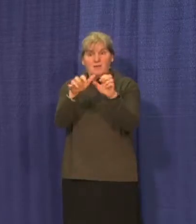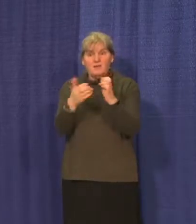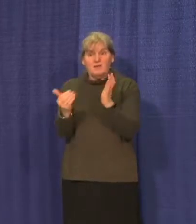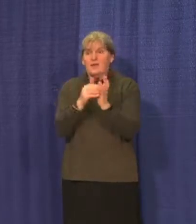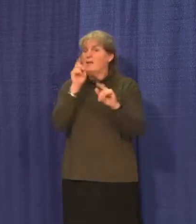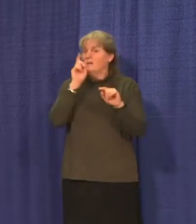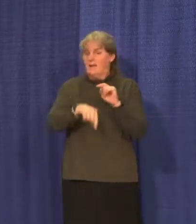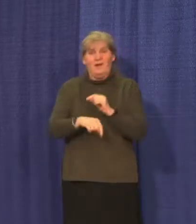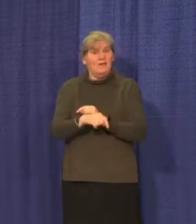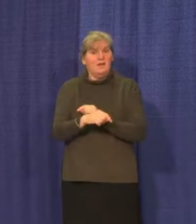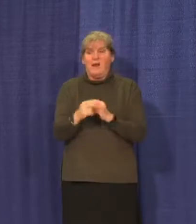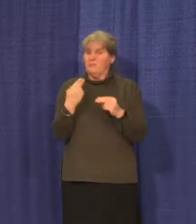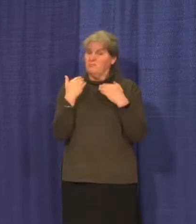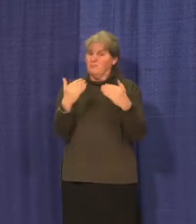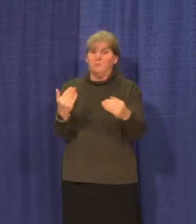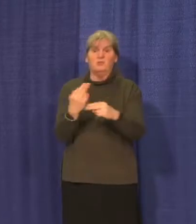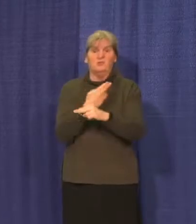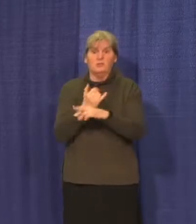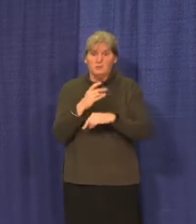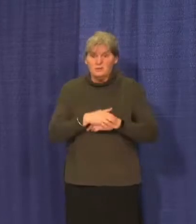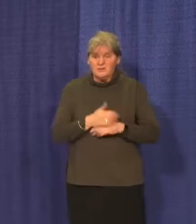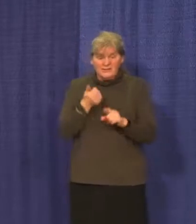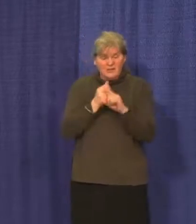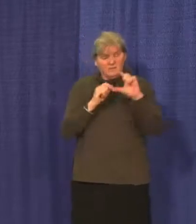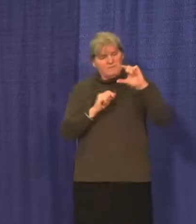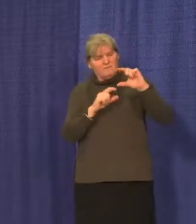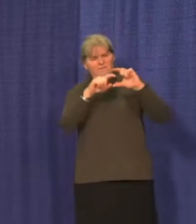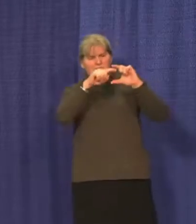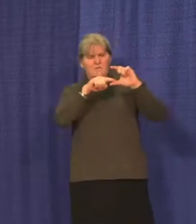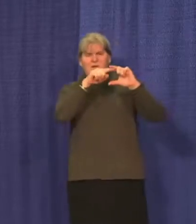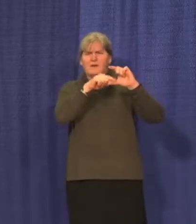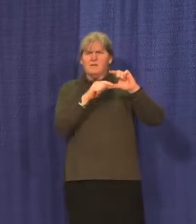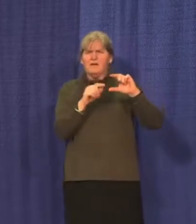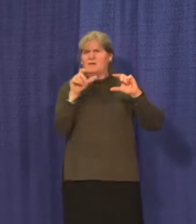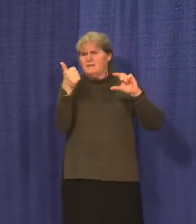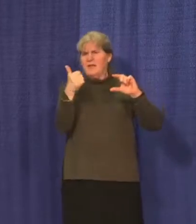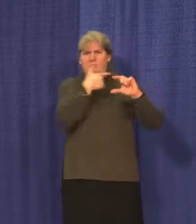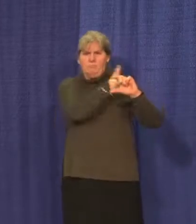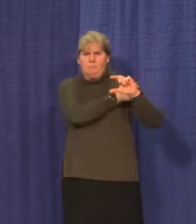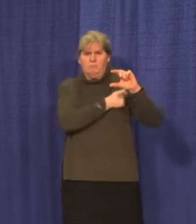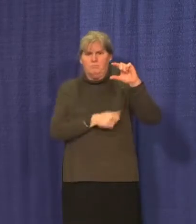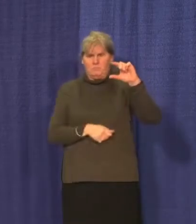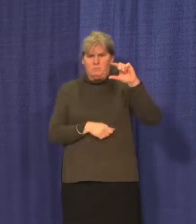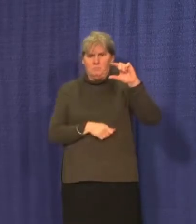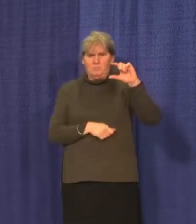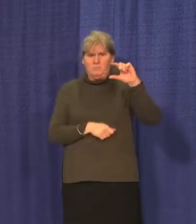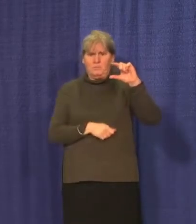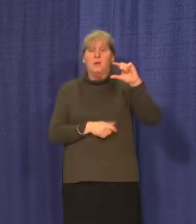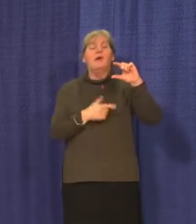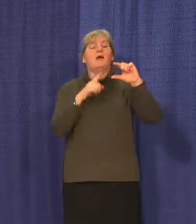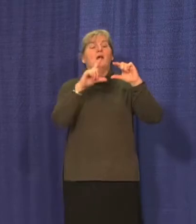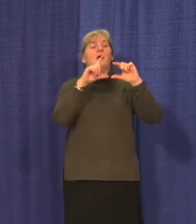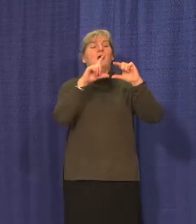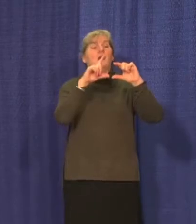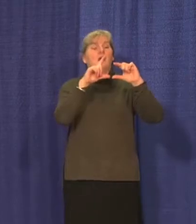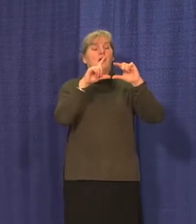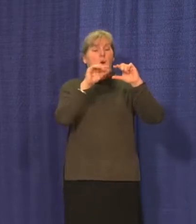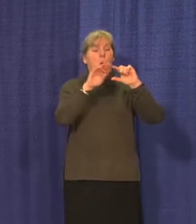frozen again once -- once they are thawed for use. Each vial contains enough for ten doses, in once the vials are